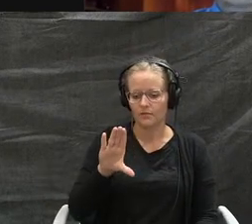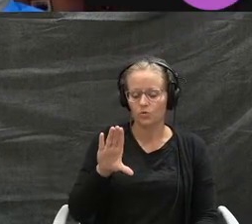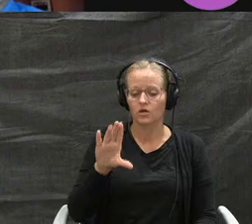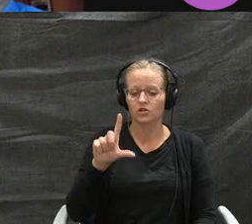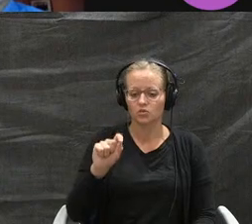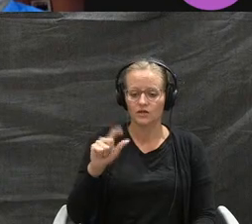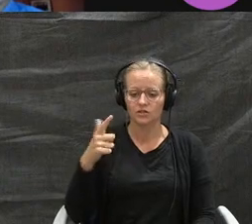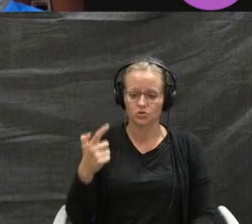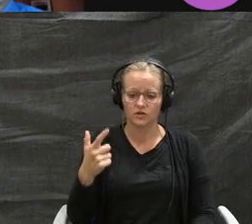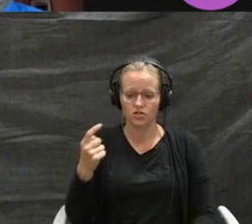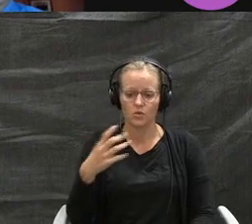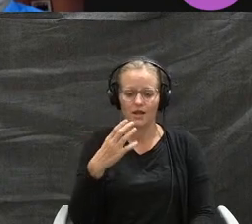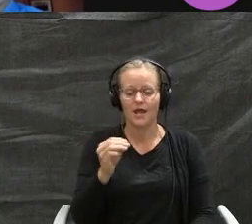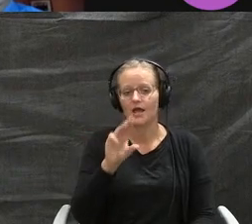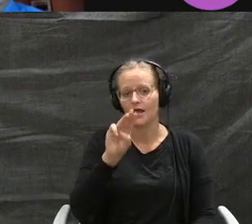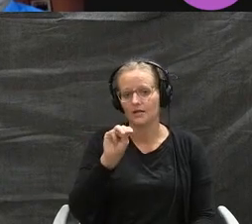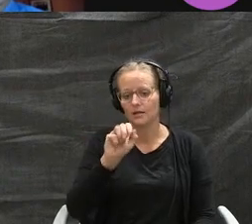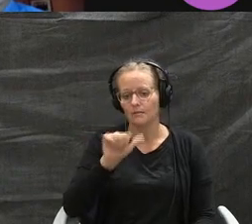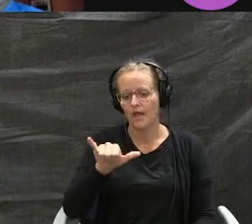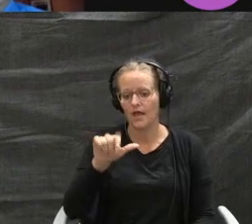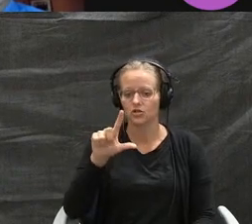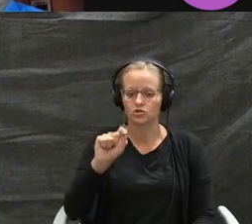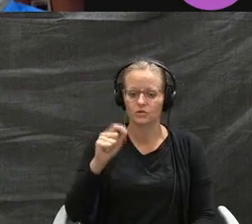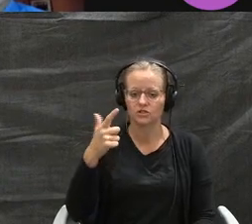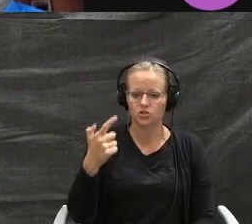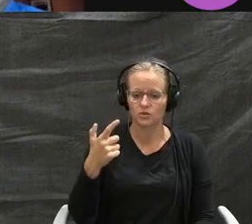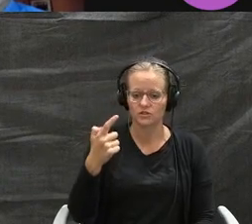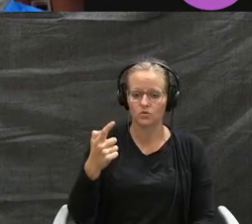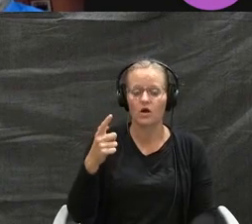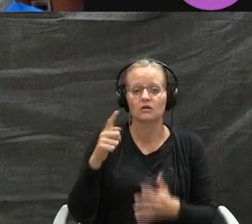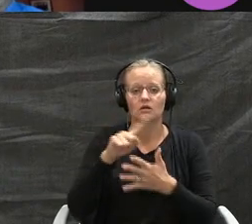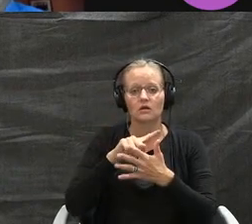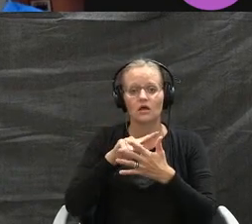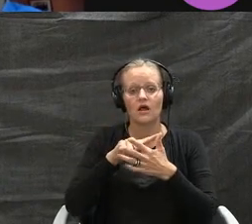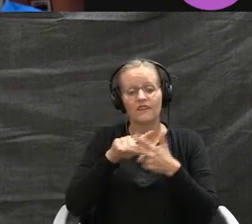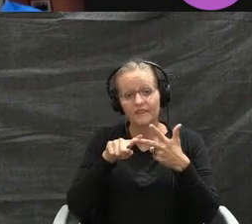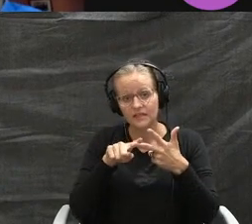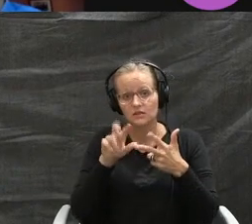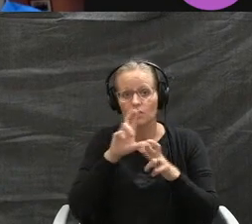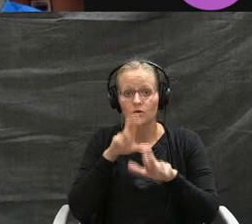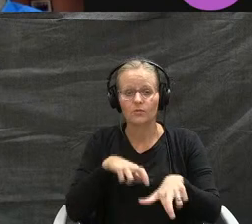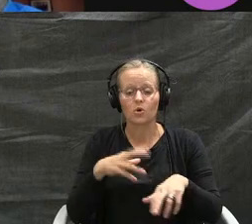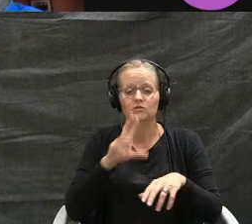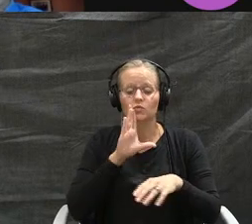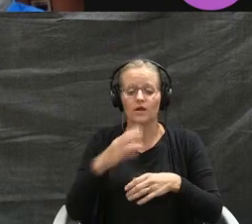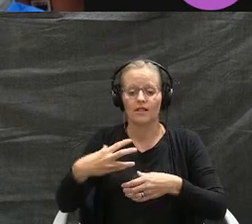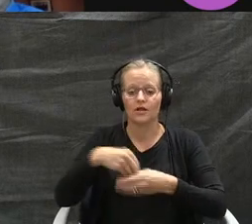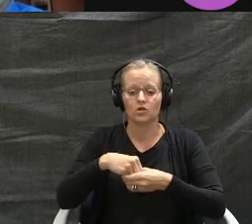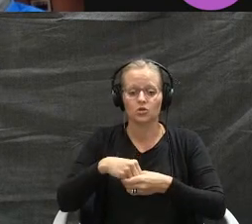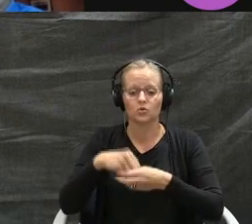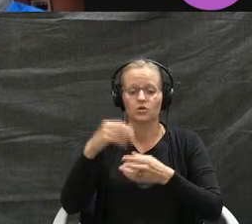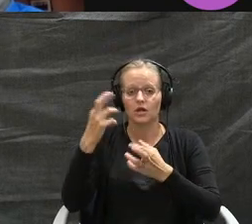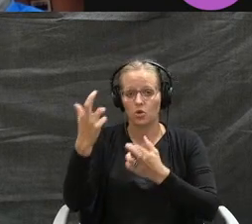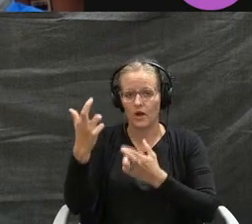2021. These reports will include recommendations for actions. It will also include, In addition of committees for